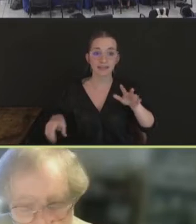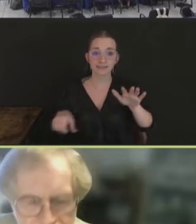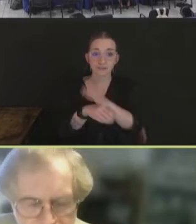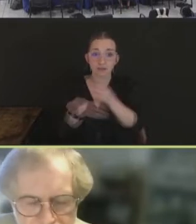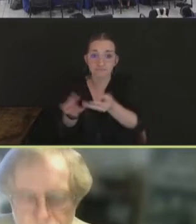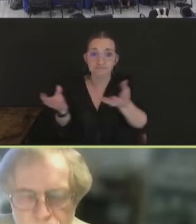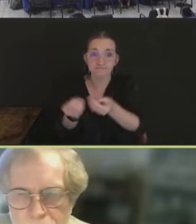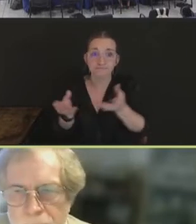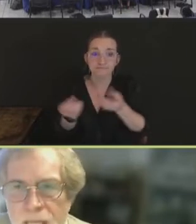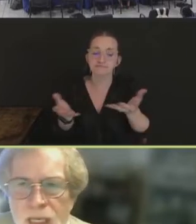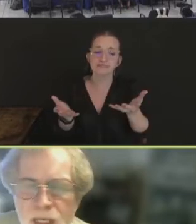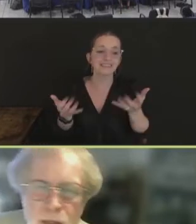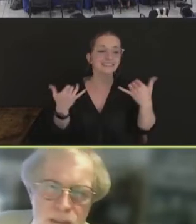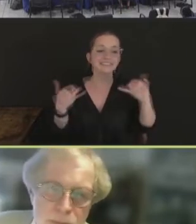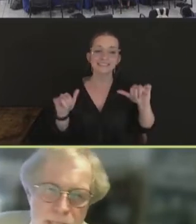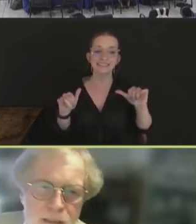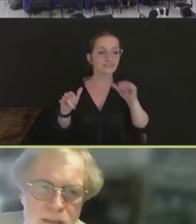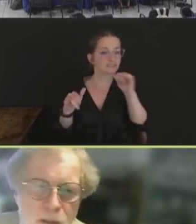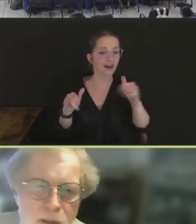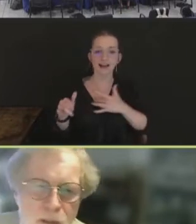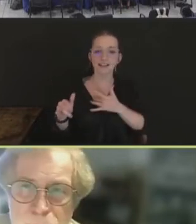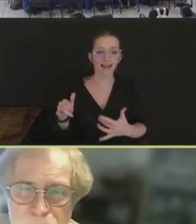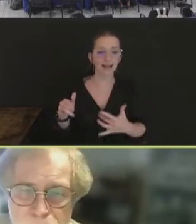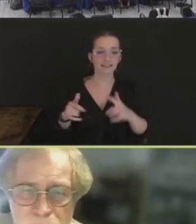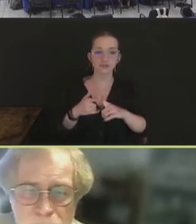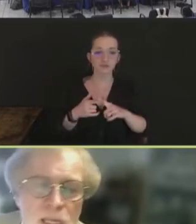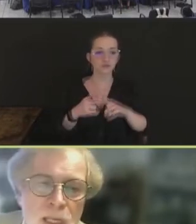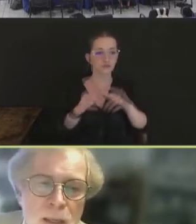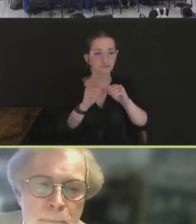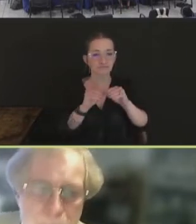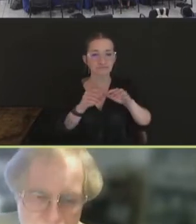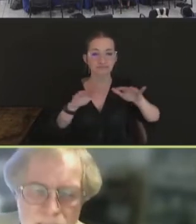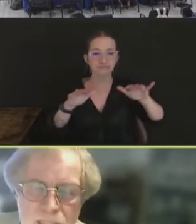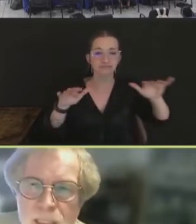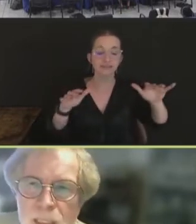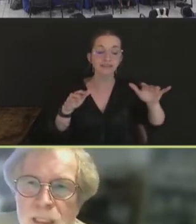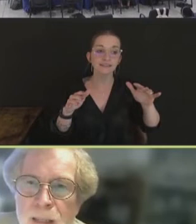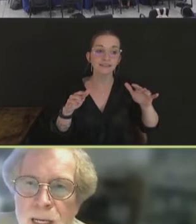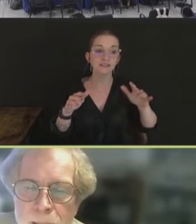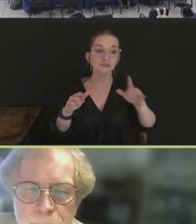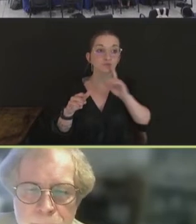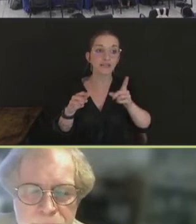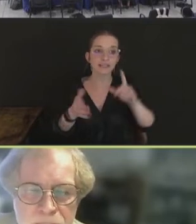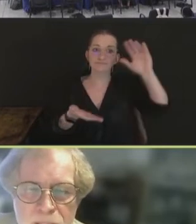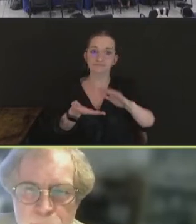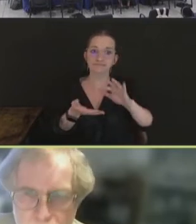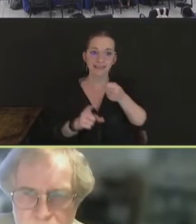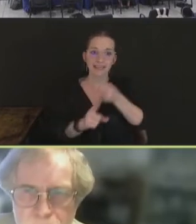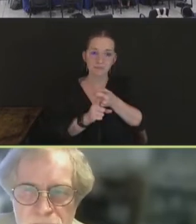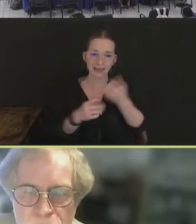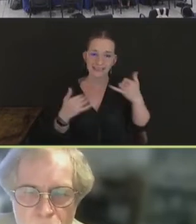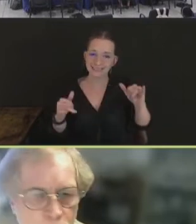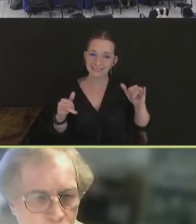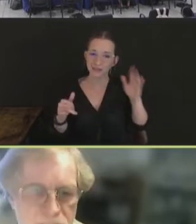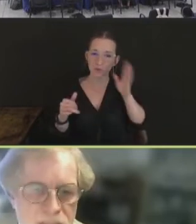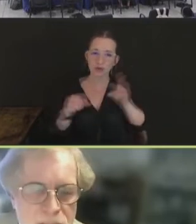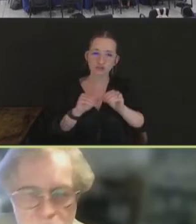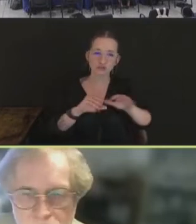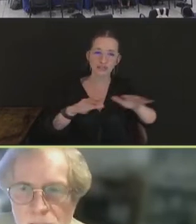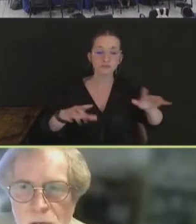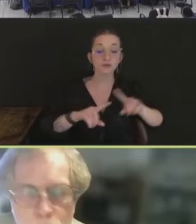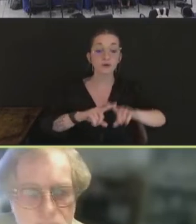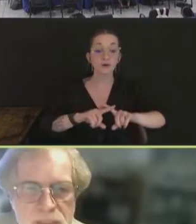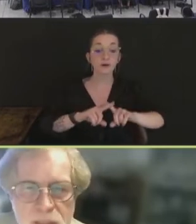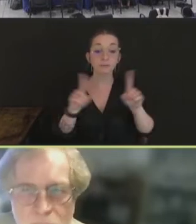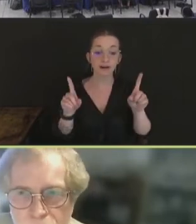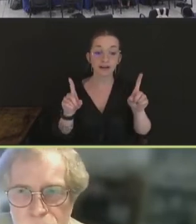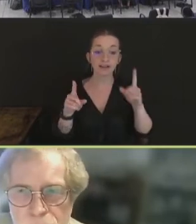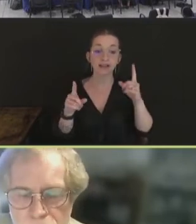likely to have made a large impact on transmission, but the problem is always, always, coverage